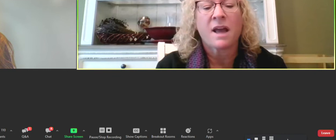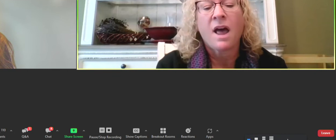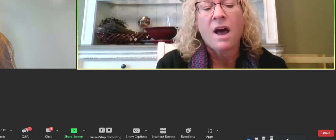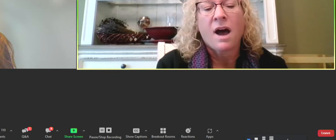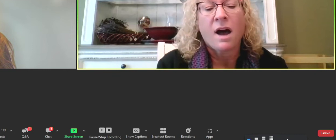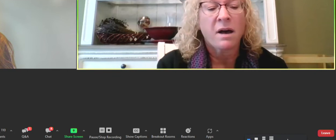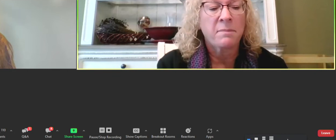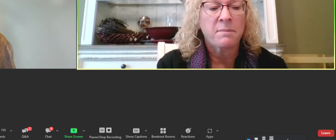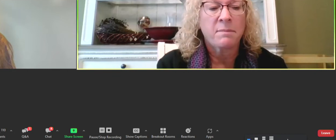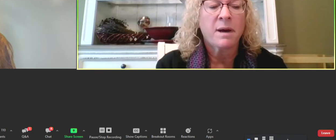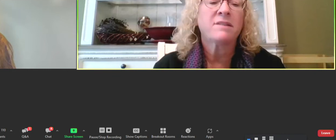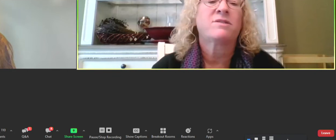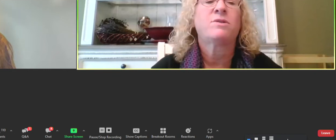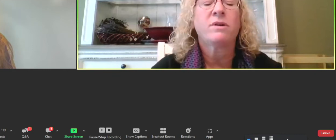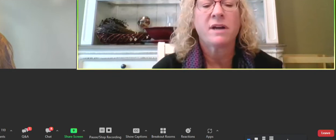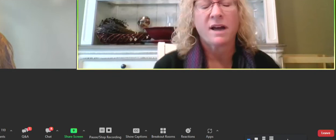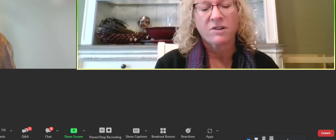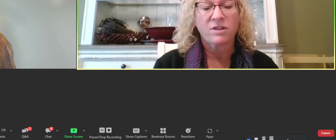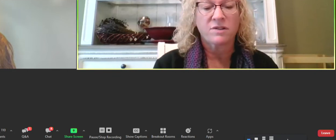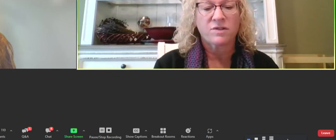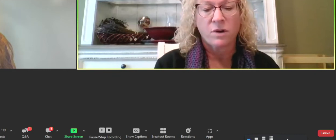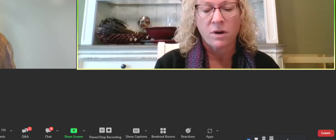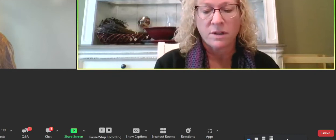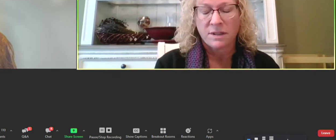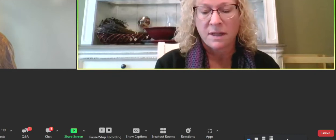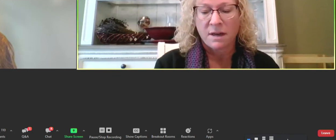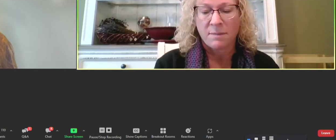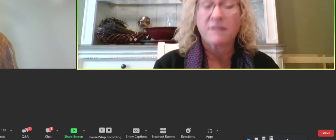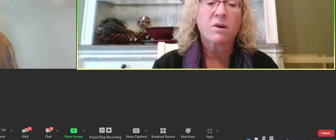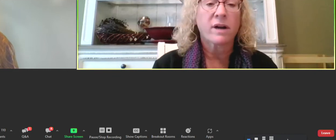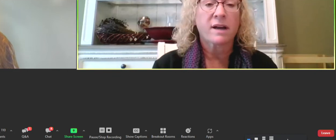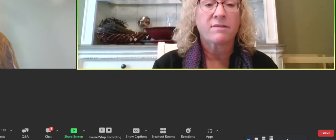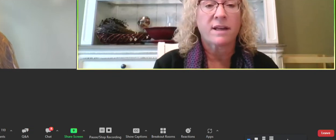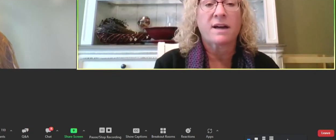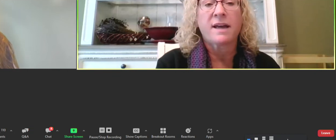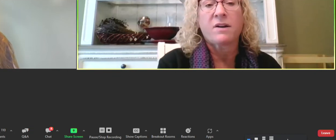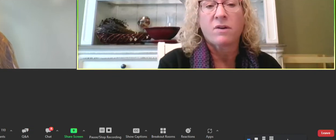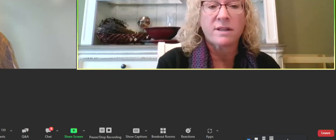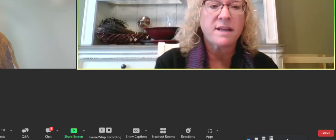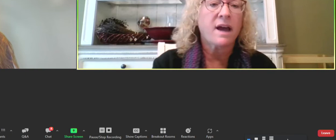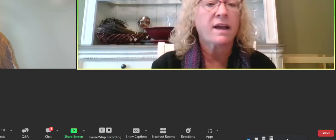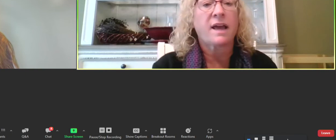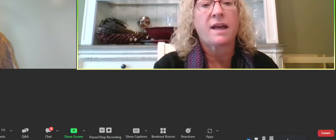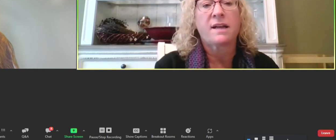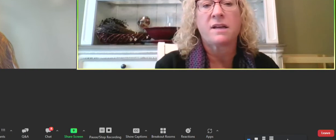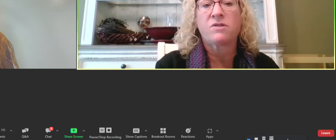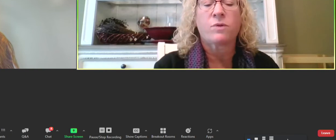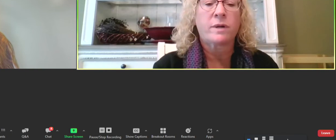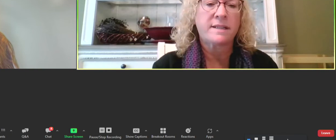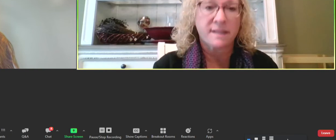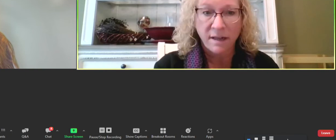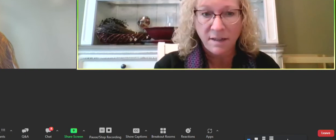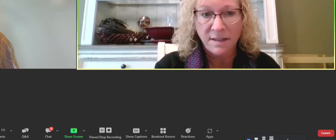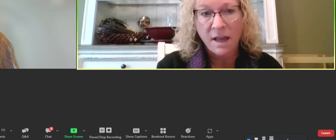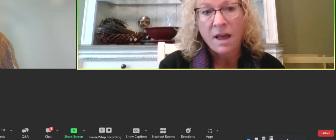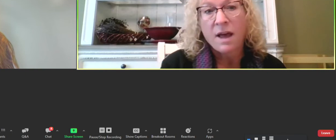My story actually starts as a cardiac event. I had a heart attack at age 46.